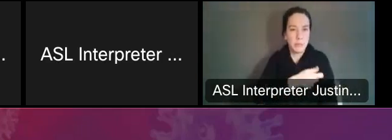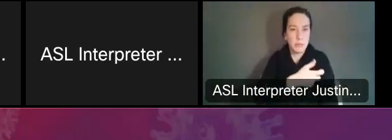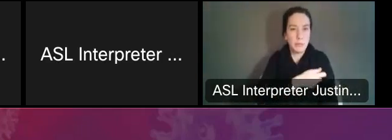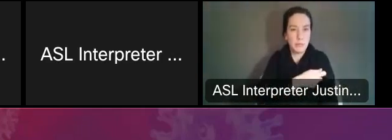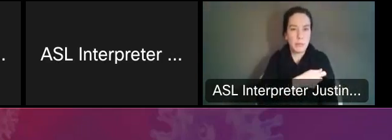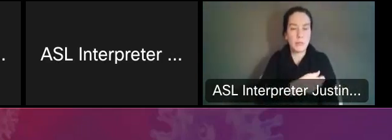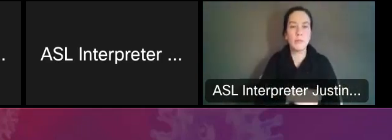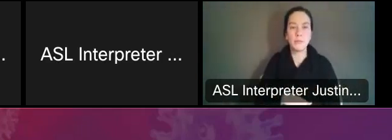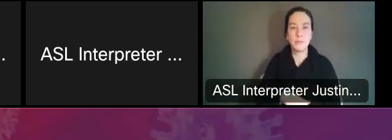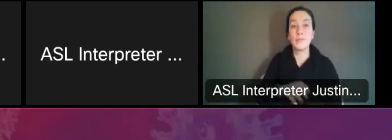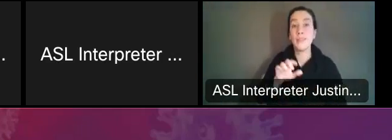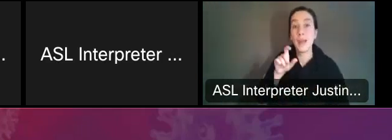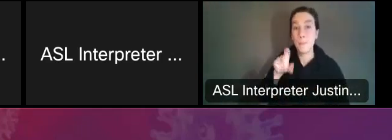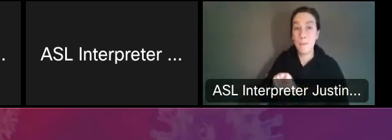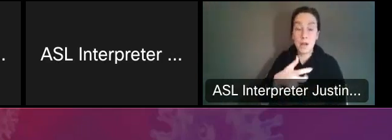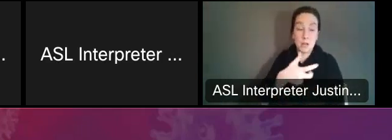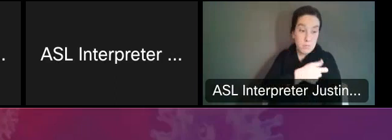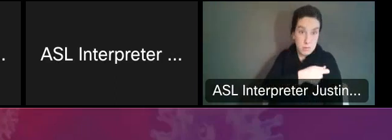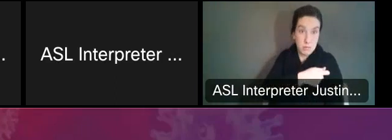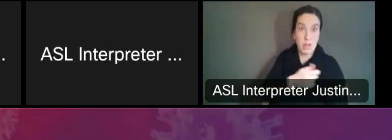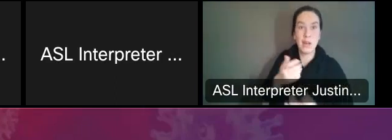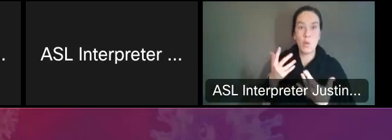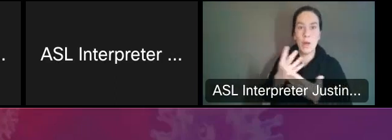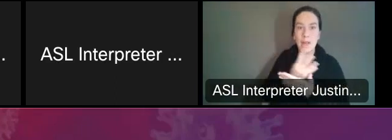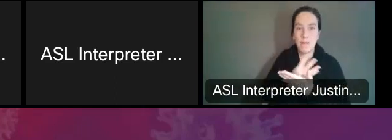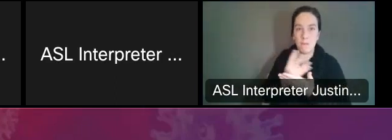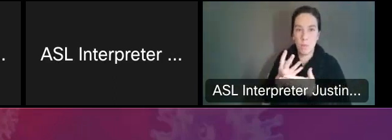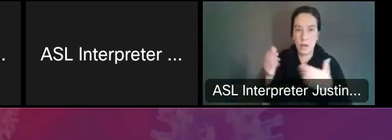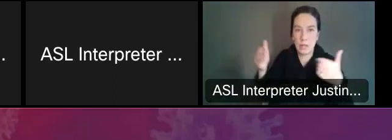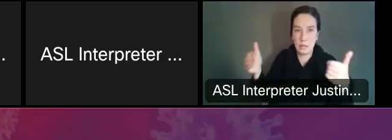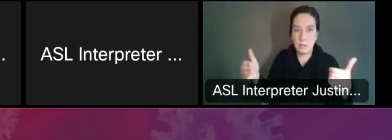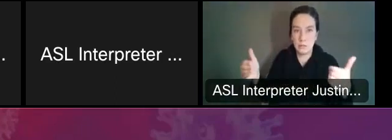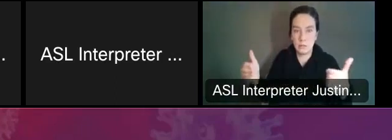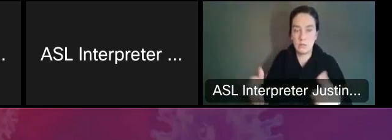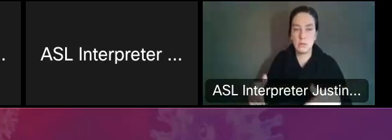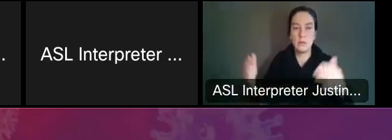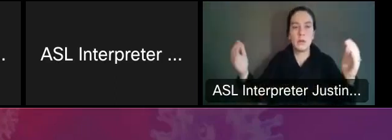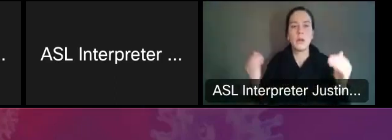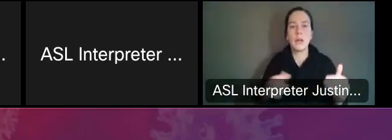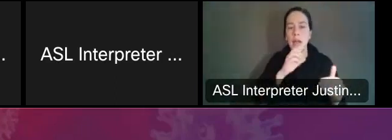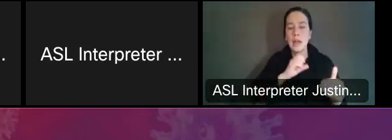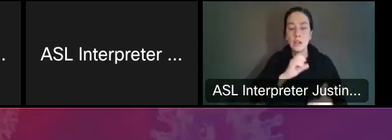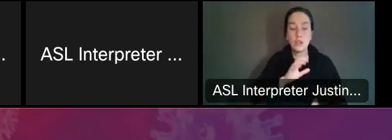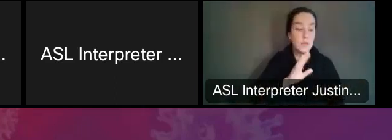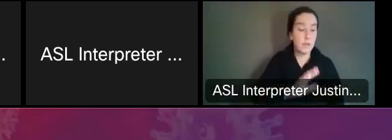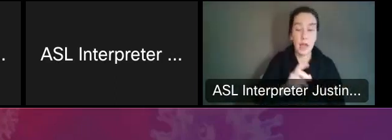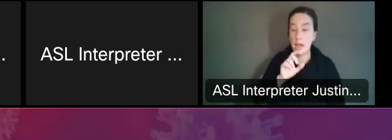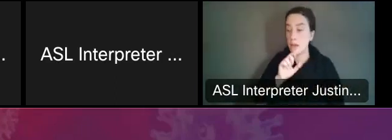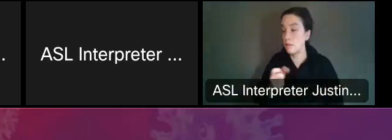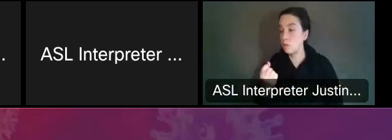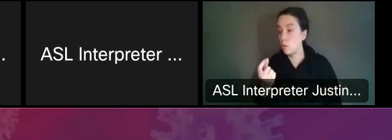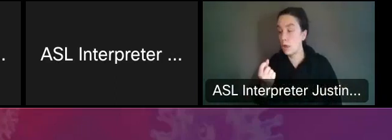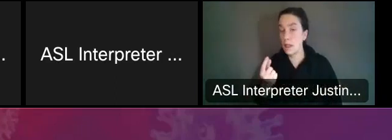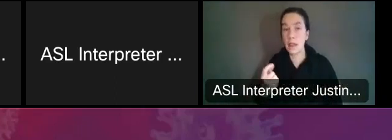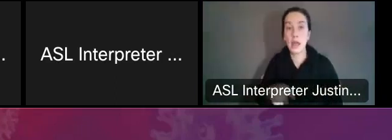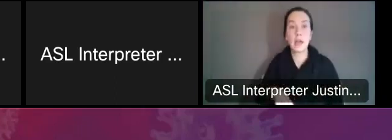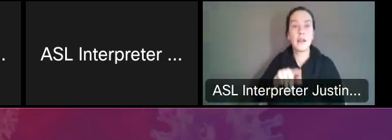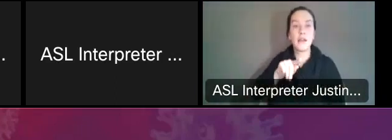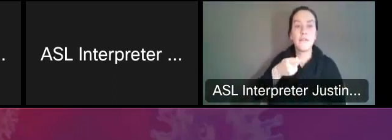After the 1st, children ages 5 to 11 should get the Pfizer or Madonna vaccine for 5 to 11 year olds.